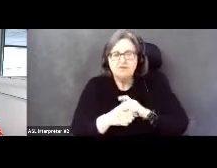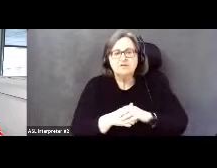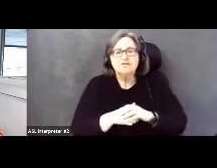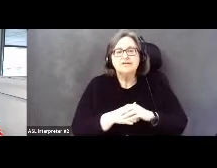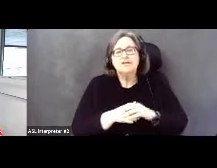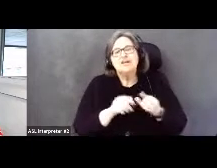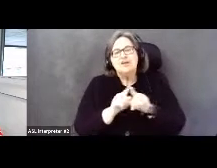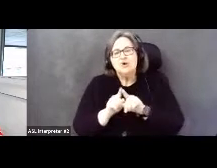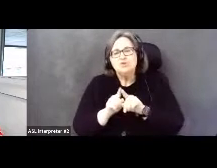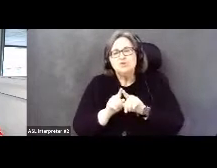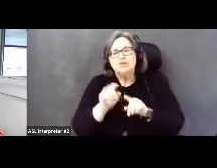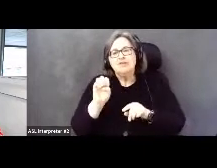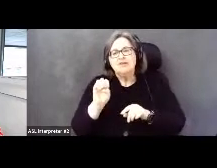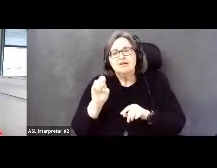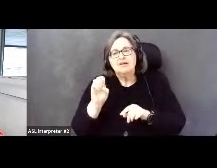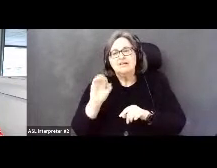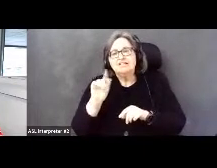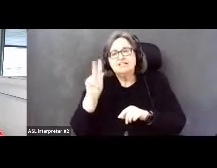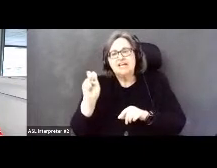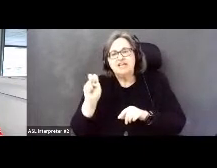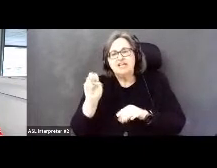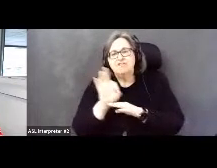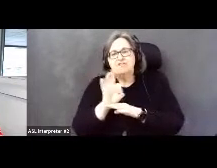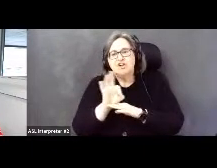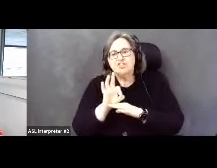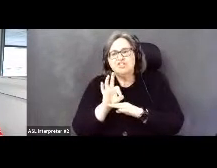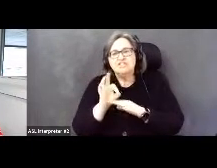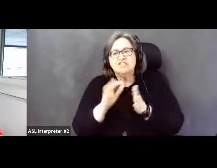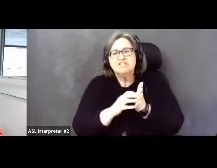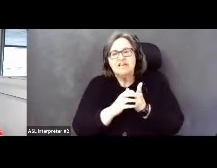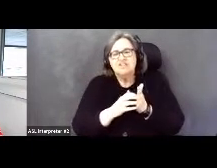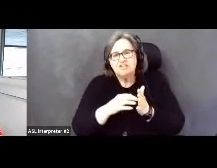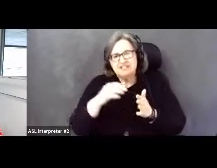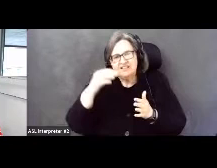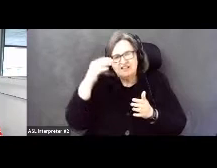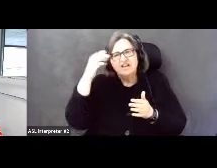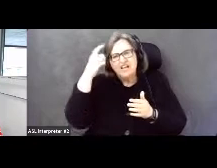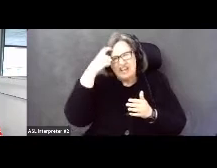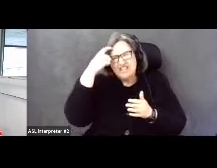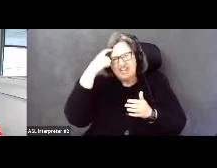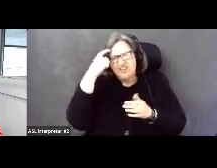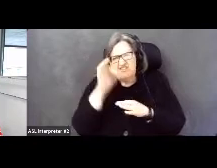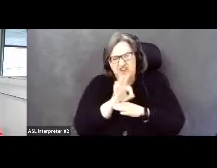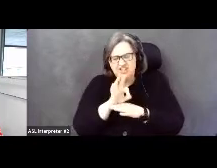deficits. Because these lead to a person's difficulty carrying out what they intend to